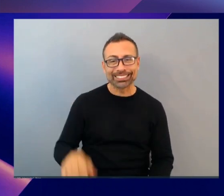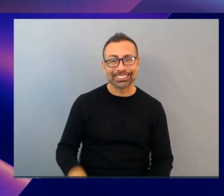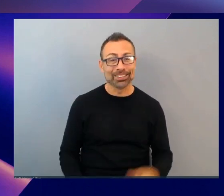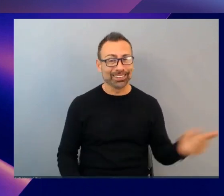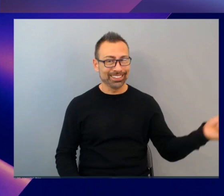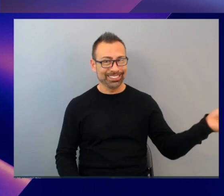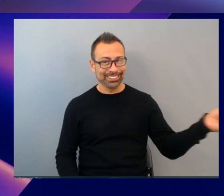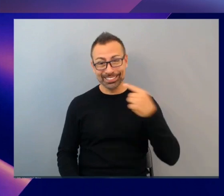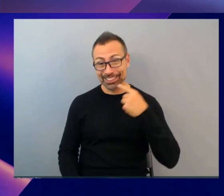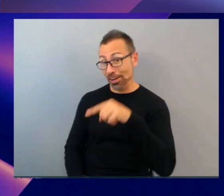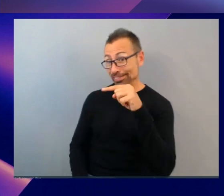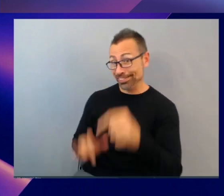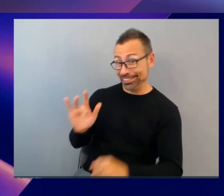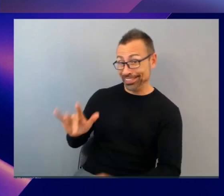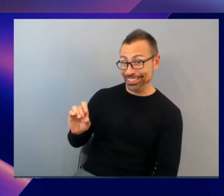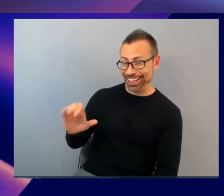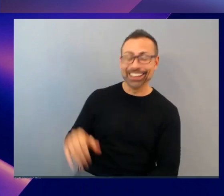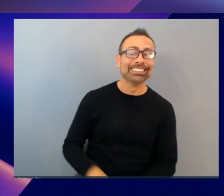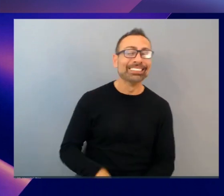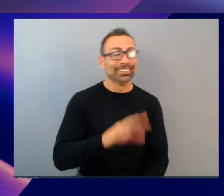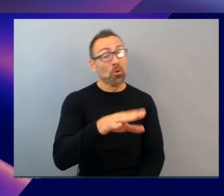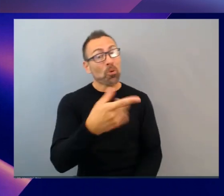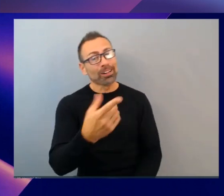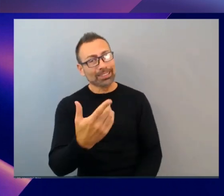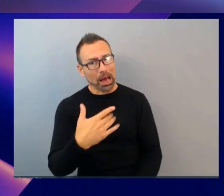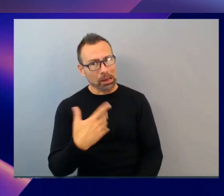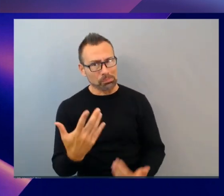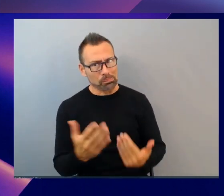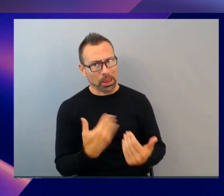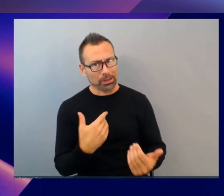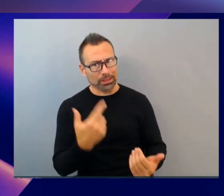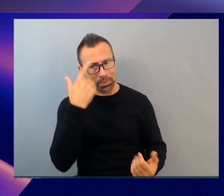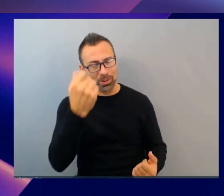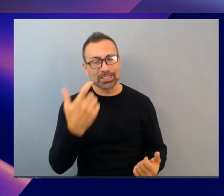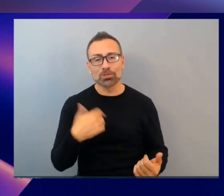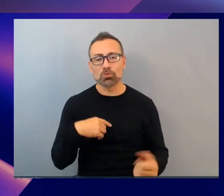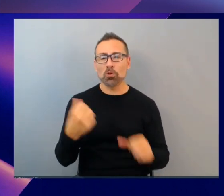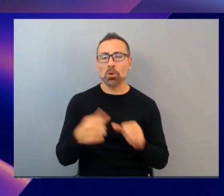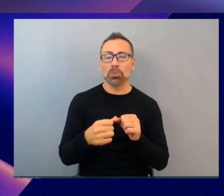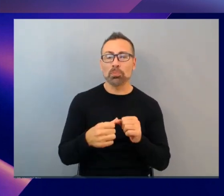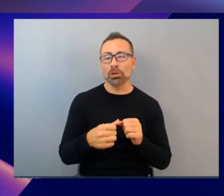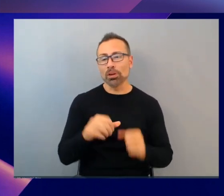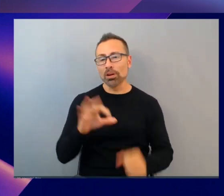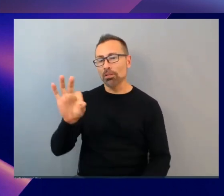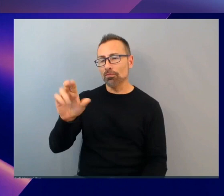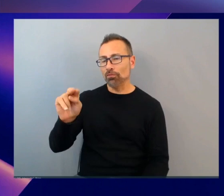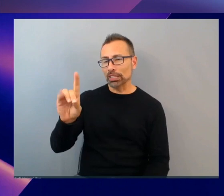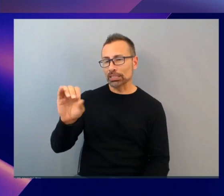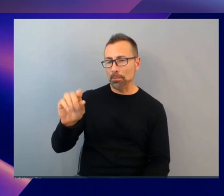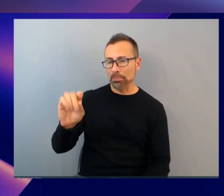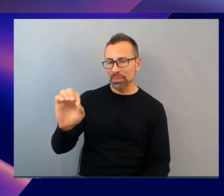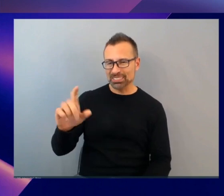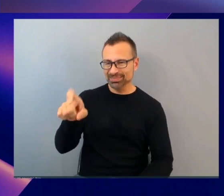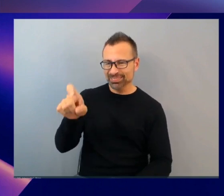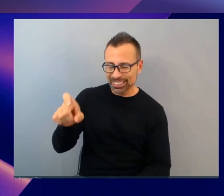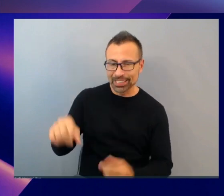We memorize fundamental and important, right? But there are different storage tiers. So you can have Amazon S3 Glacier,